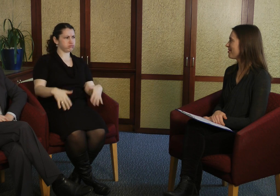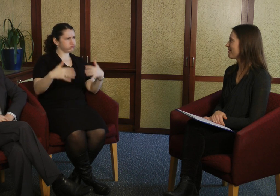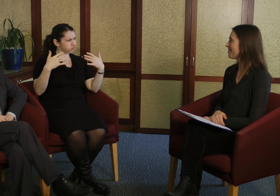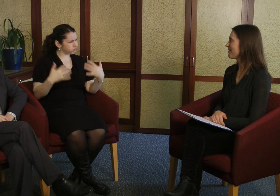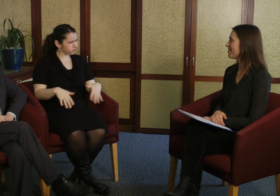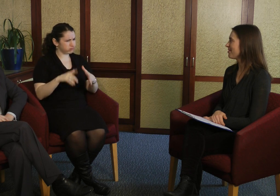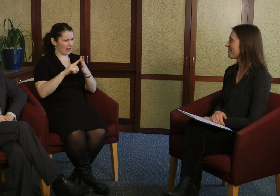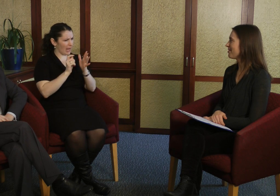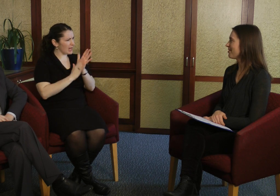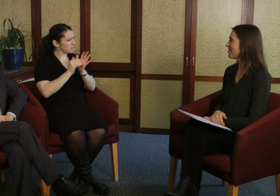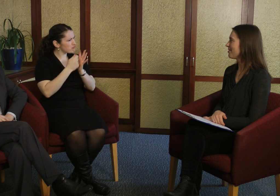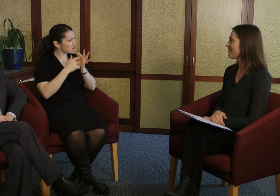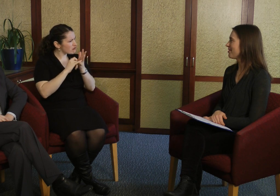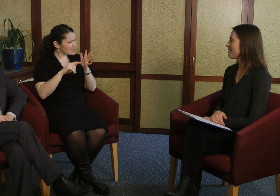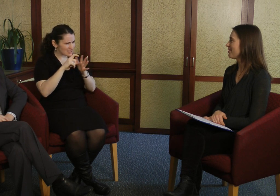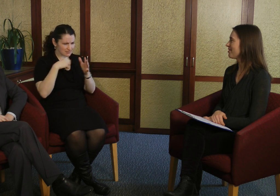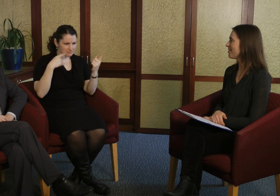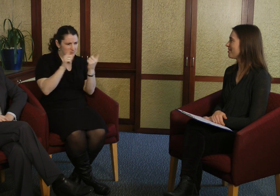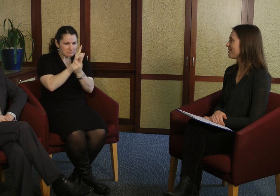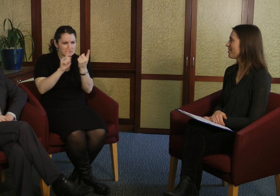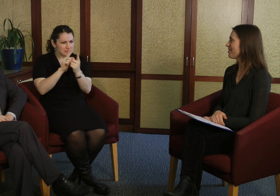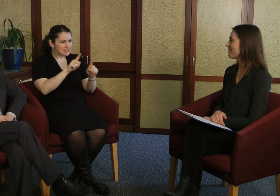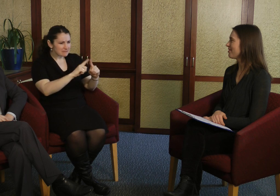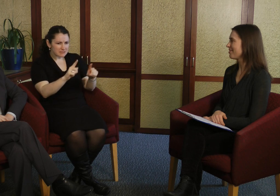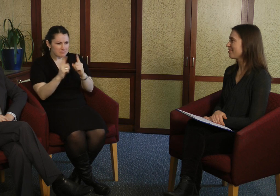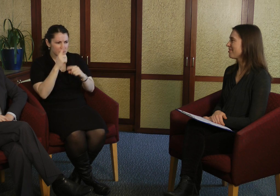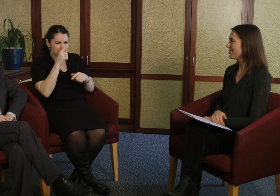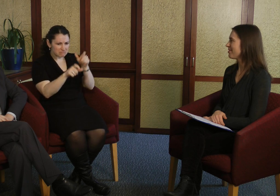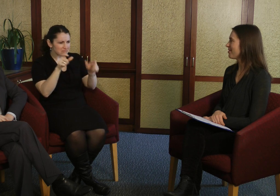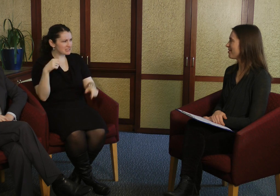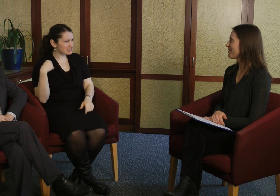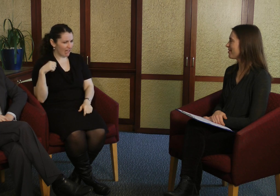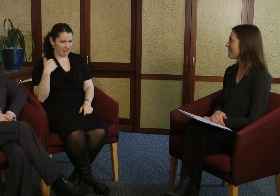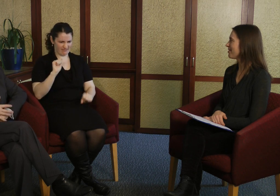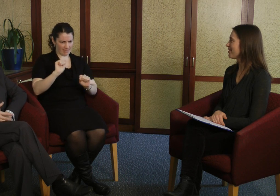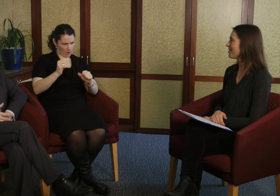the staff that I have met with and just the way things are done at Vicdeaf. It is obviously